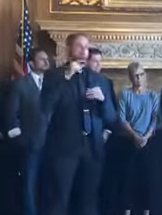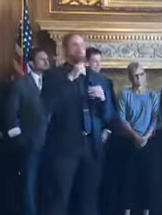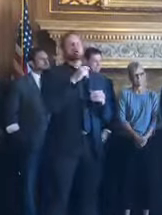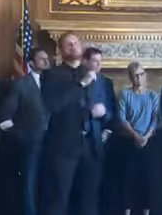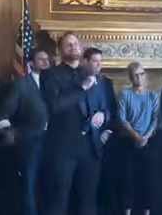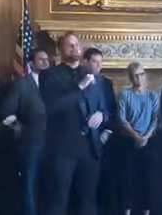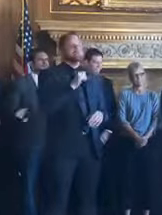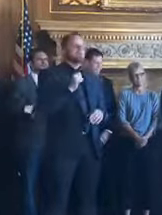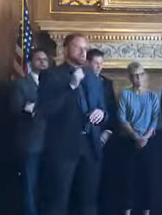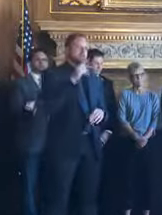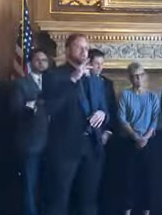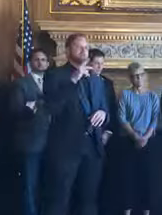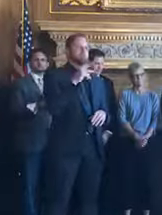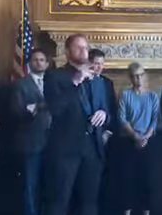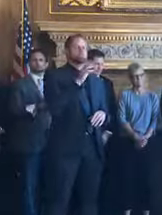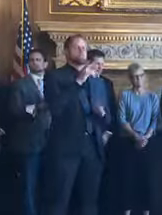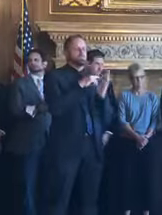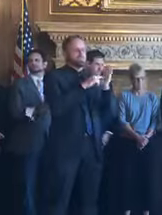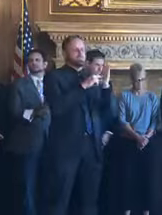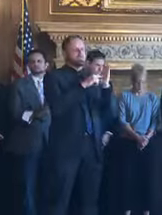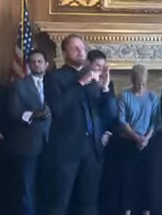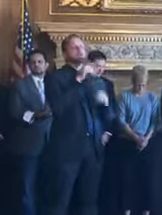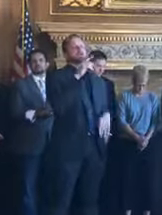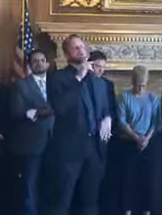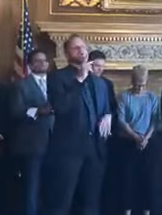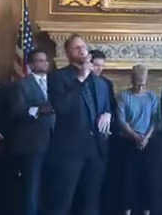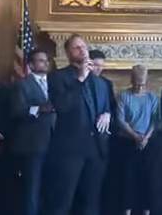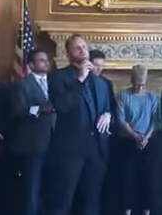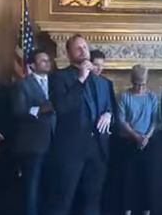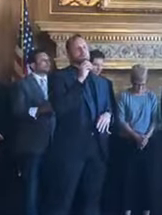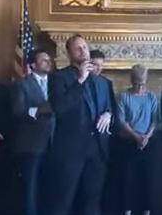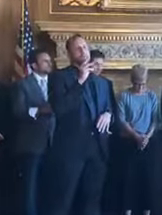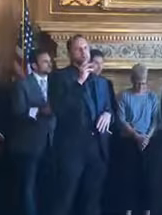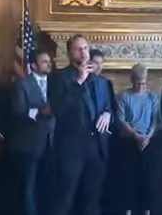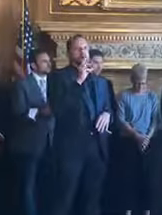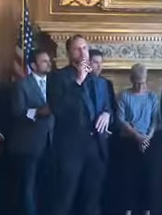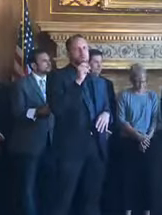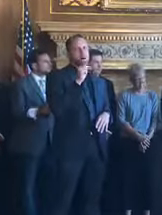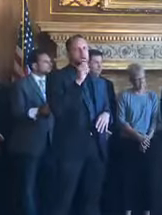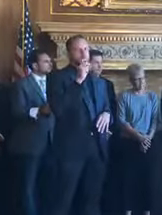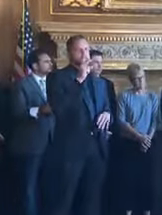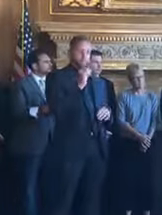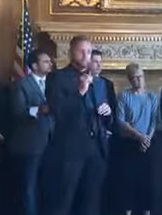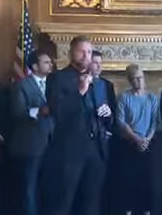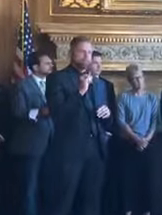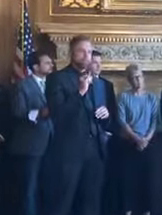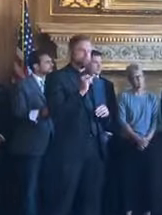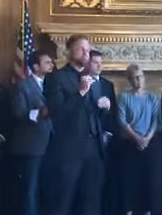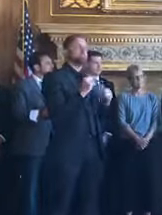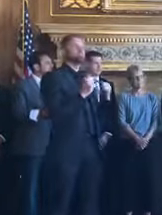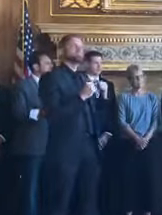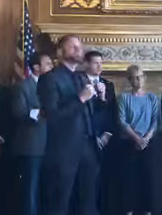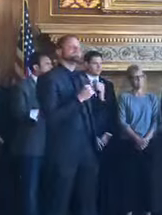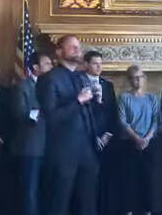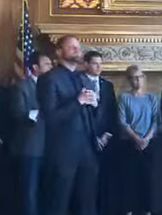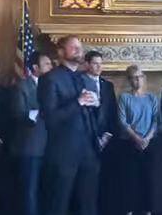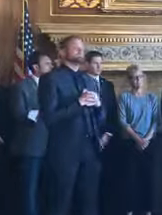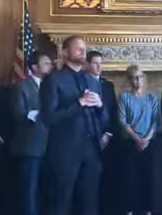Without his office this really wouldn't be possible. Not only has he been a great ally on this issue and advocate for the deaf community,